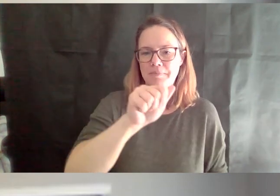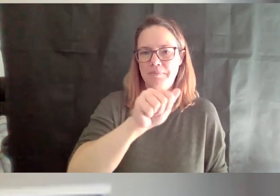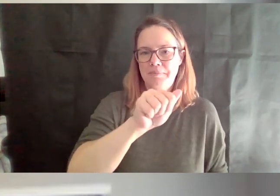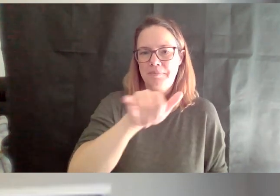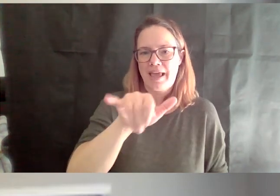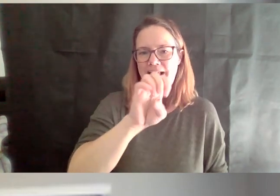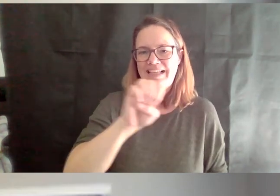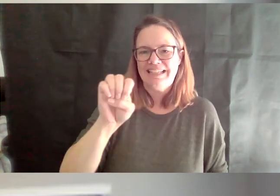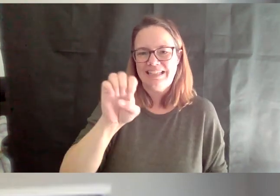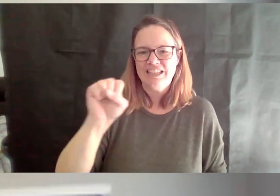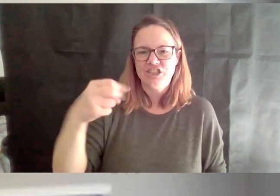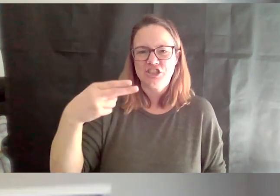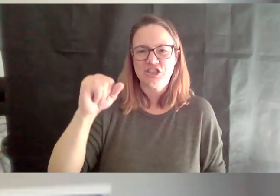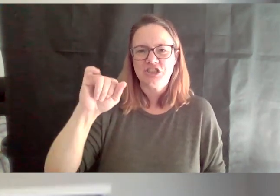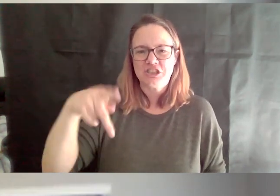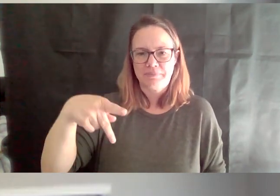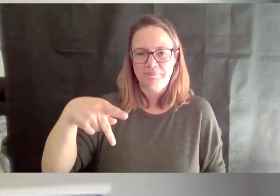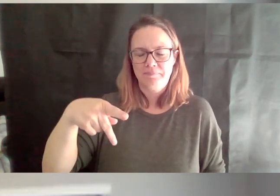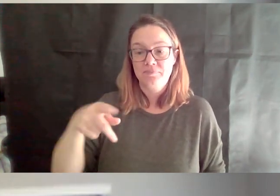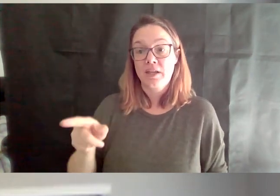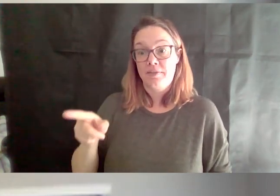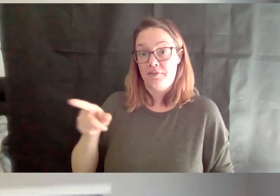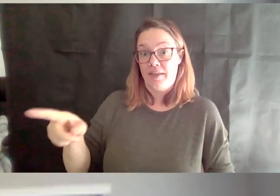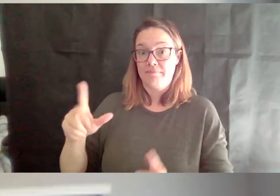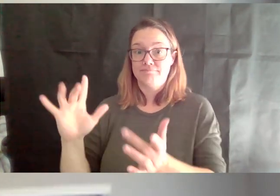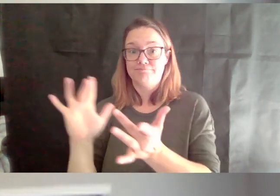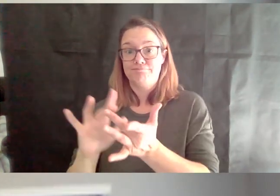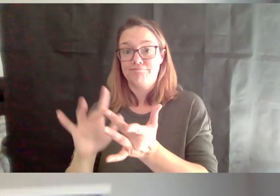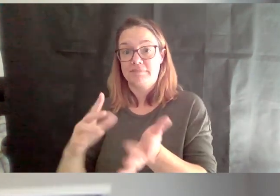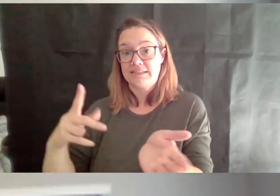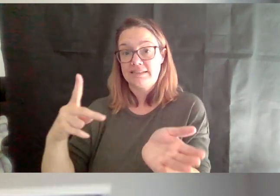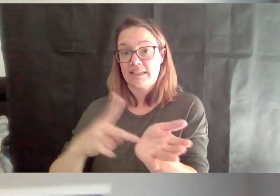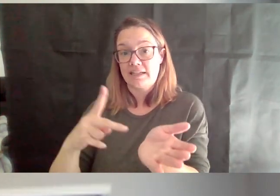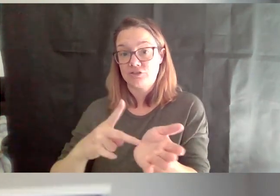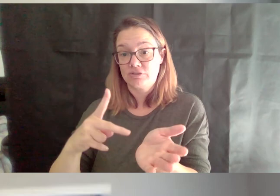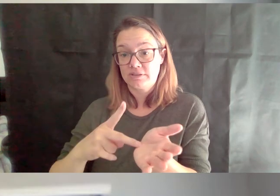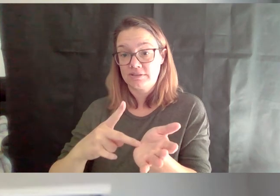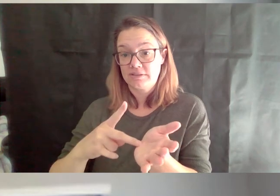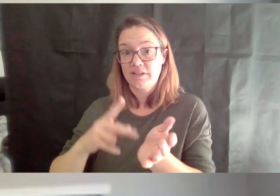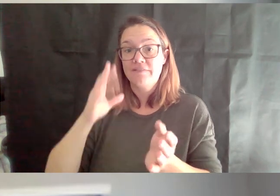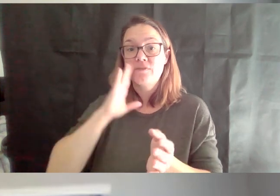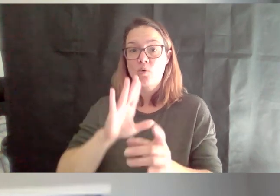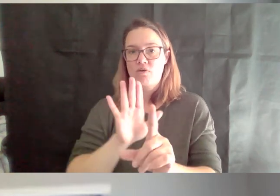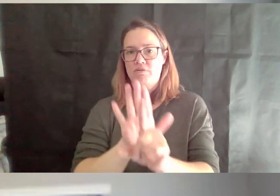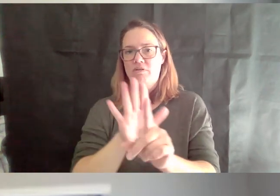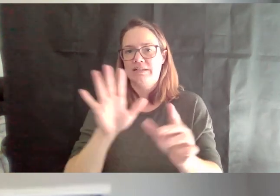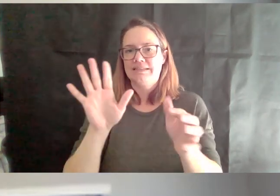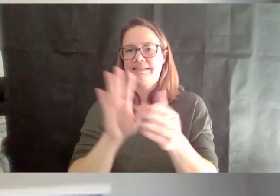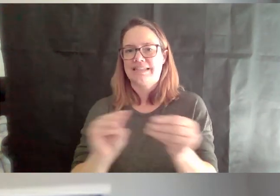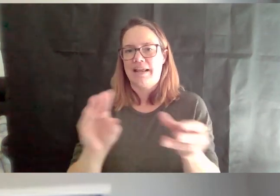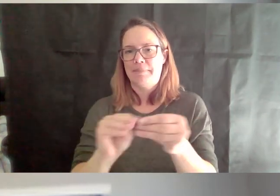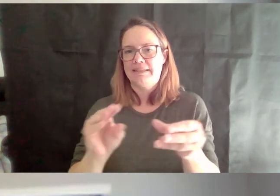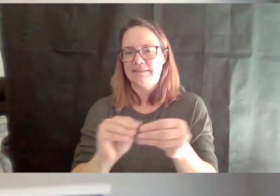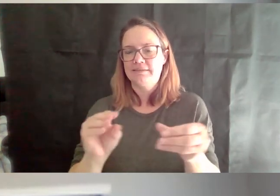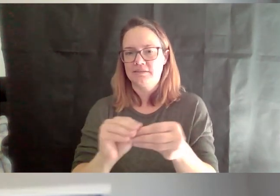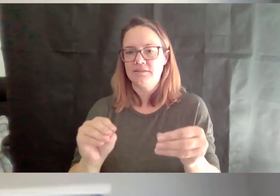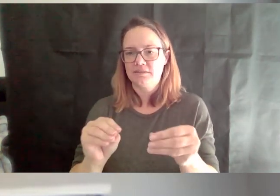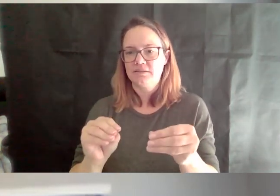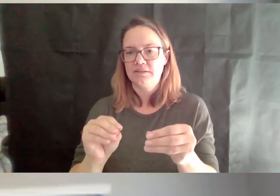We would also want to reach out to their psychiatrist or med provider for the physician's statement, and that just states whether or not